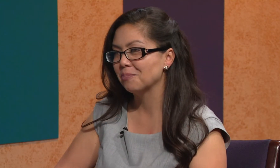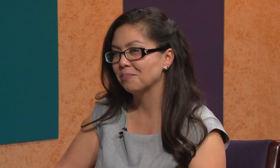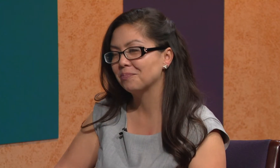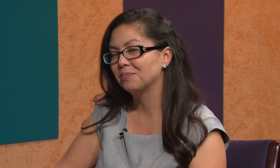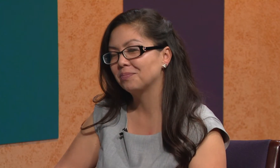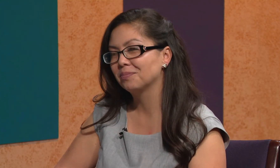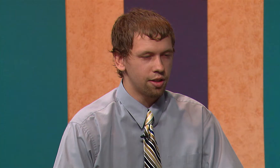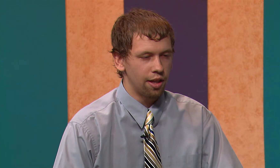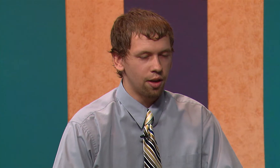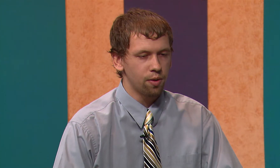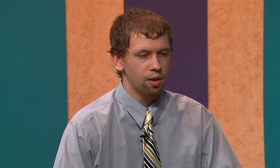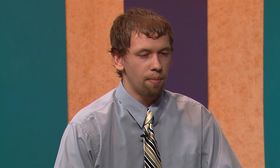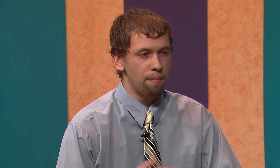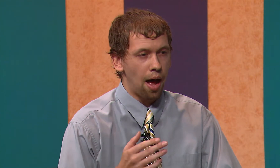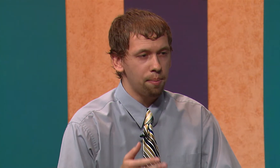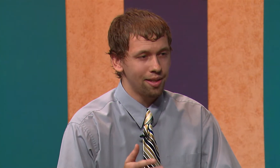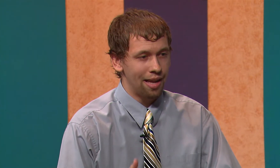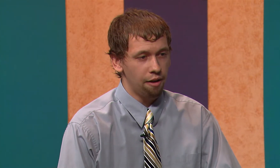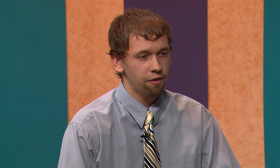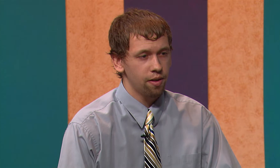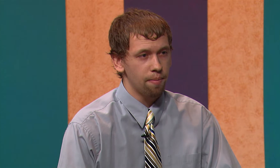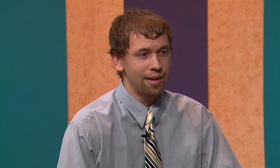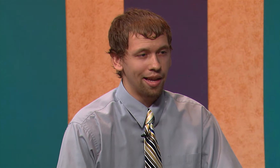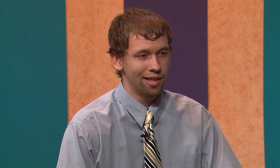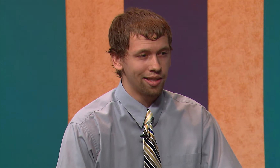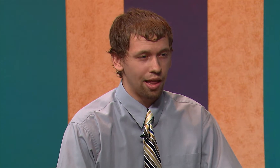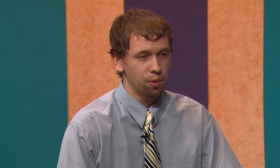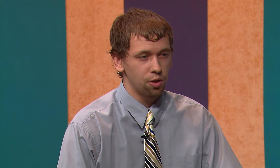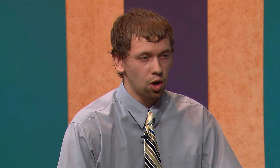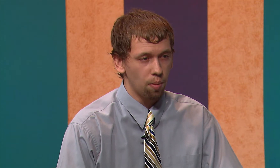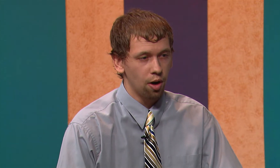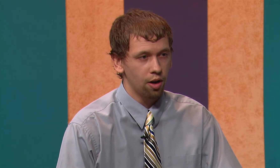(Krohn) I learned sign language because, my mom is deaf and my dad is a sign language